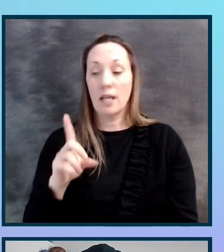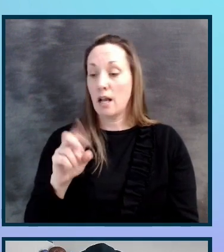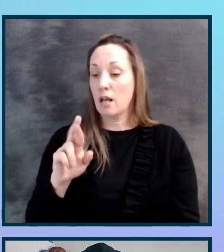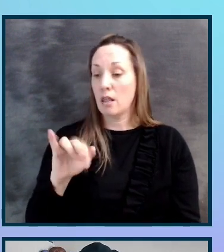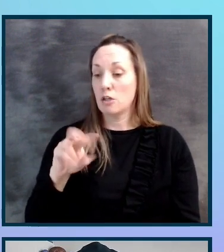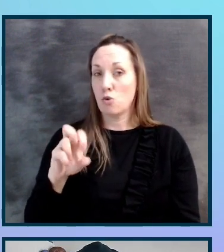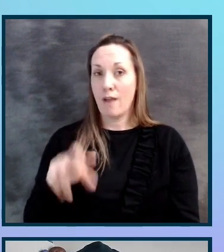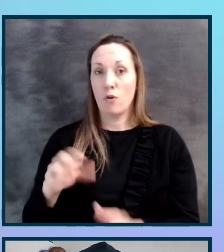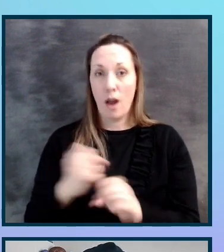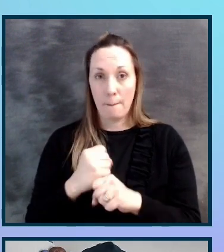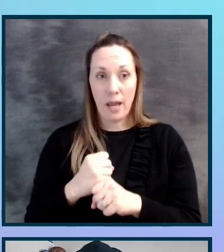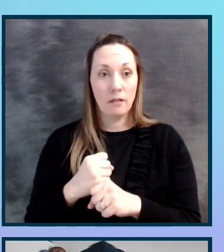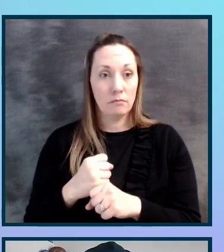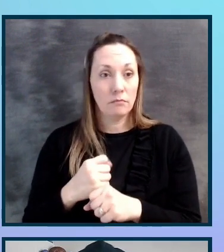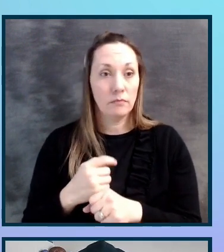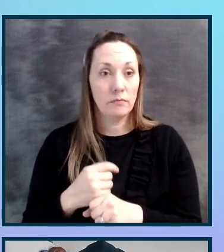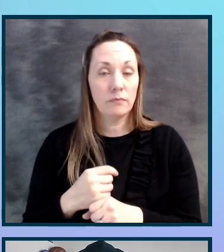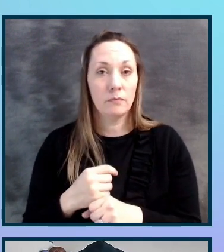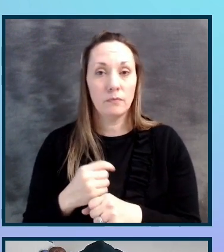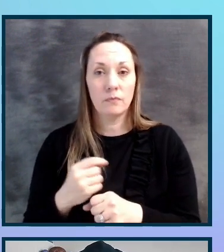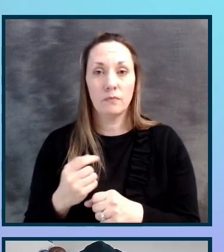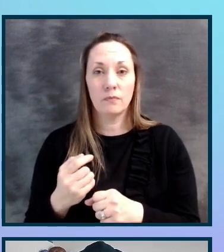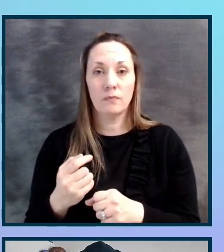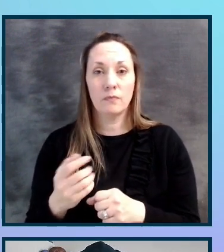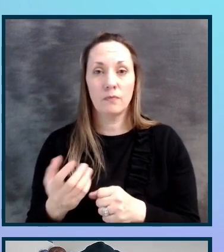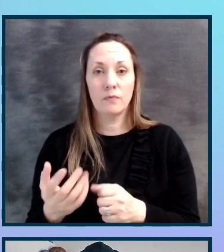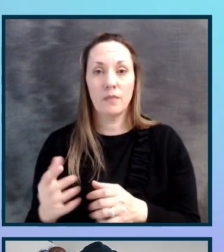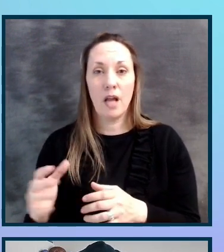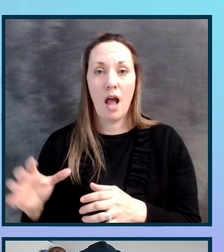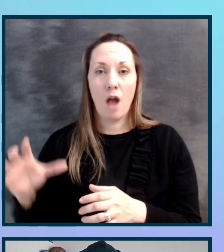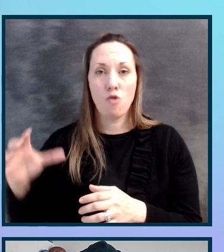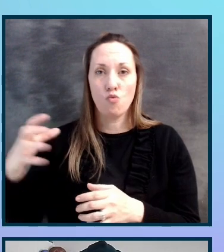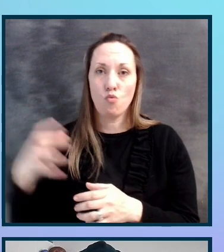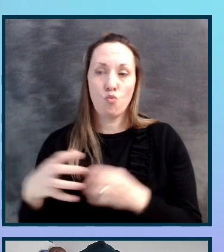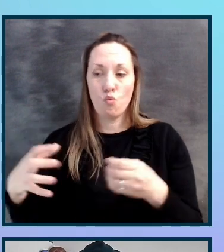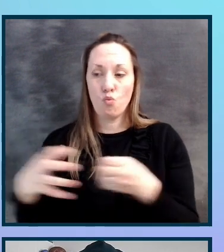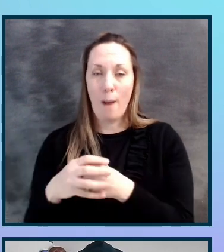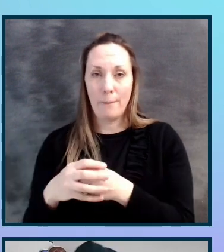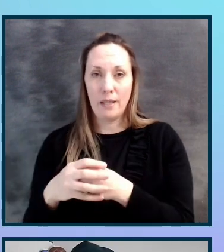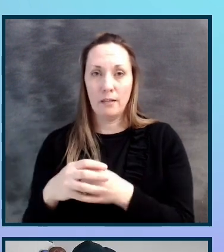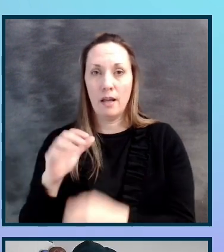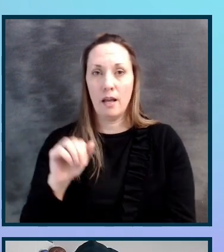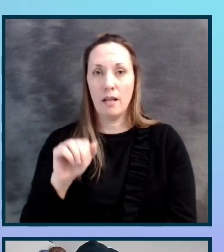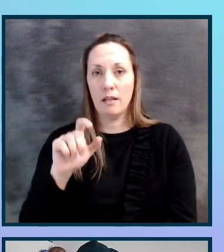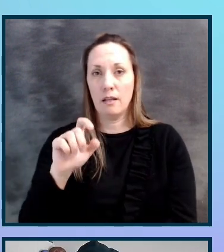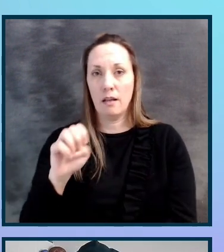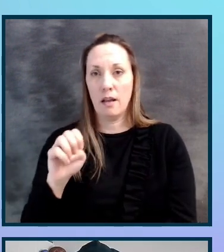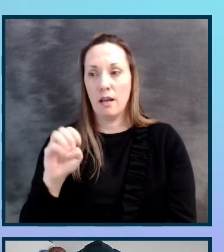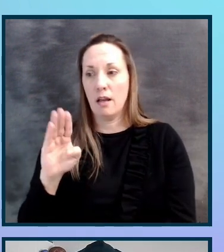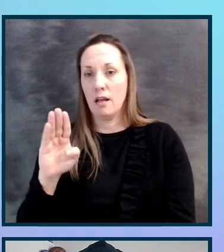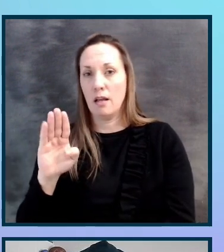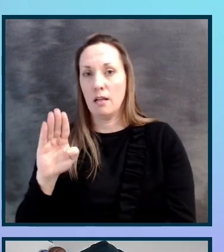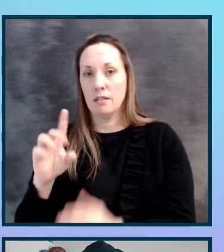the selenium web driver. I wrap it in the Axe builder. And now, I create a test case that says,